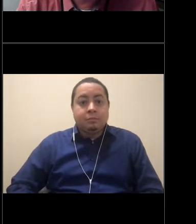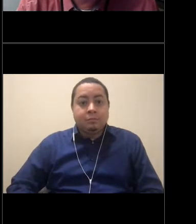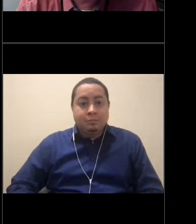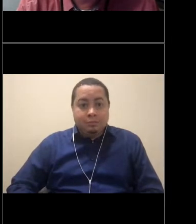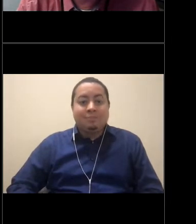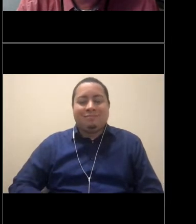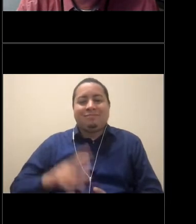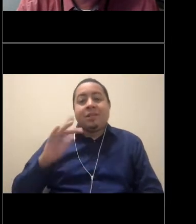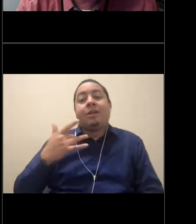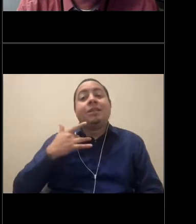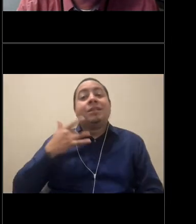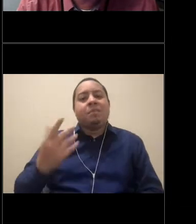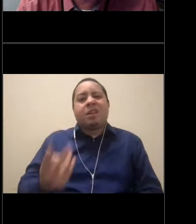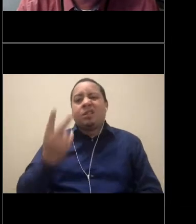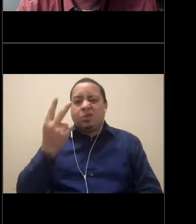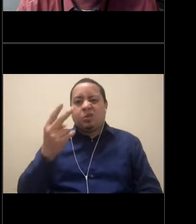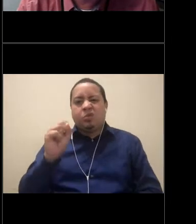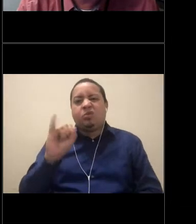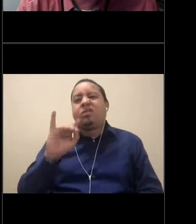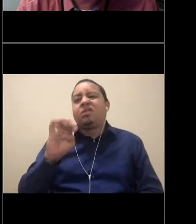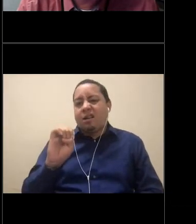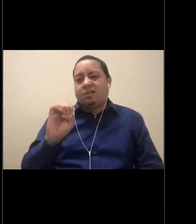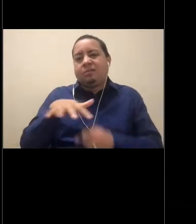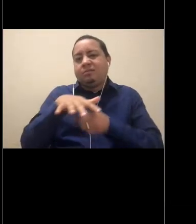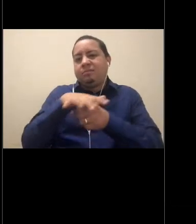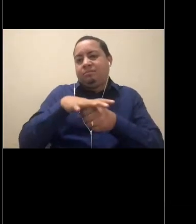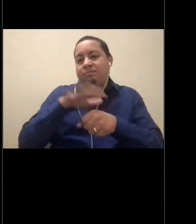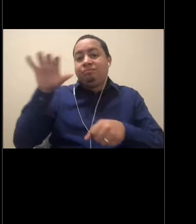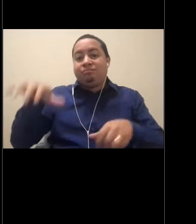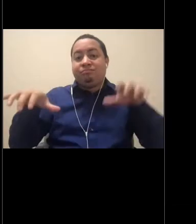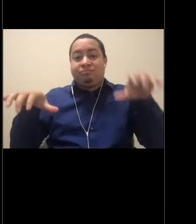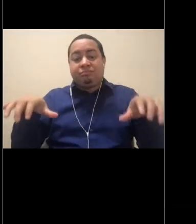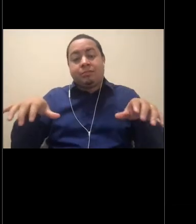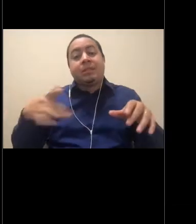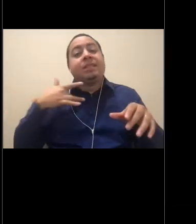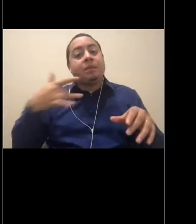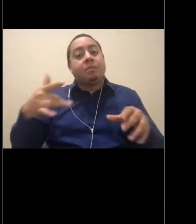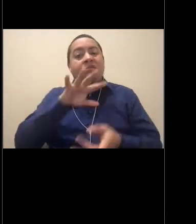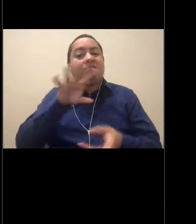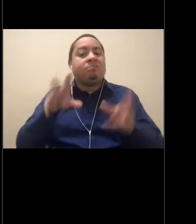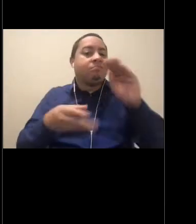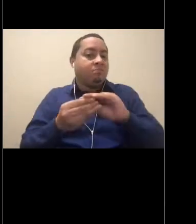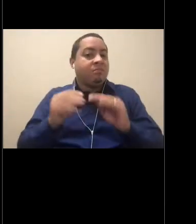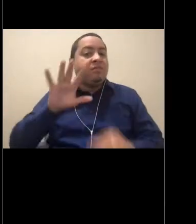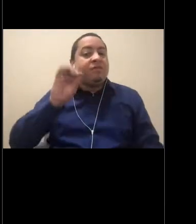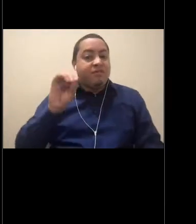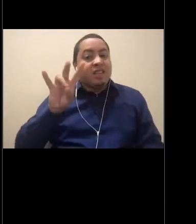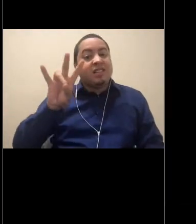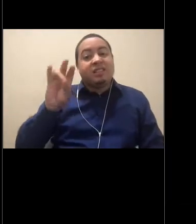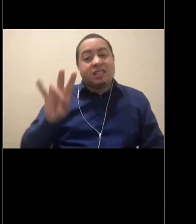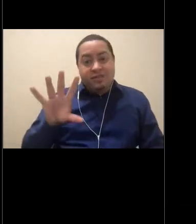and there could be anywhere up to 50 to 75 people depending on the launch campaign.